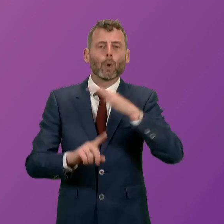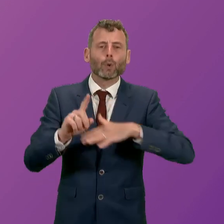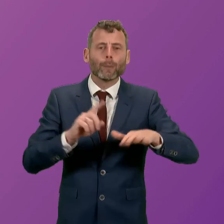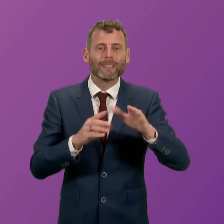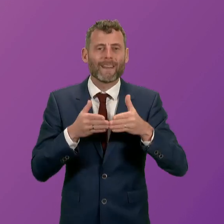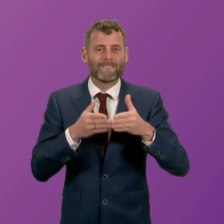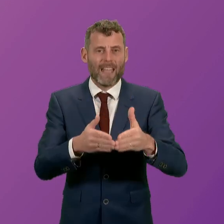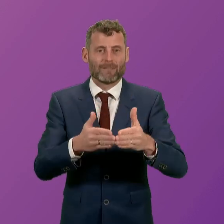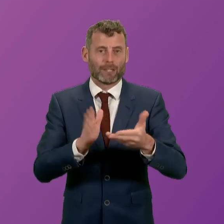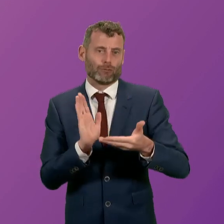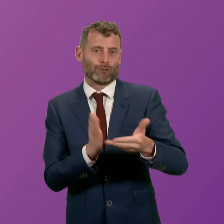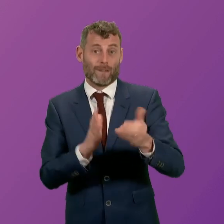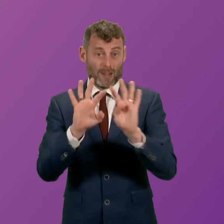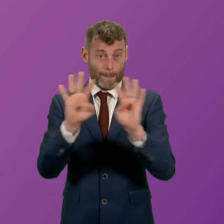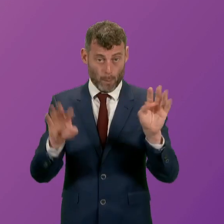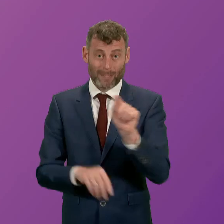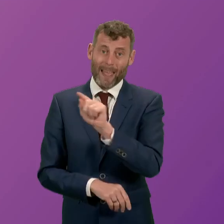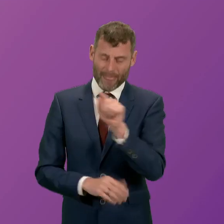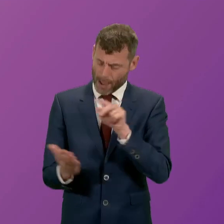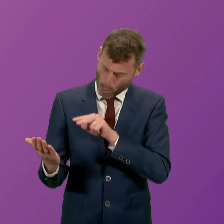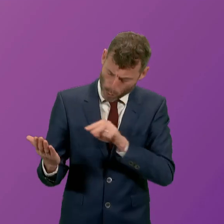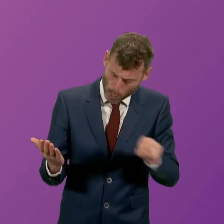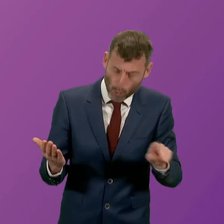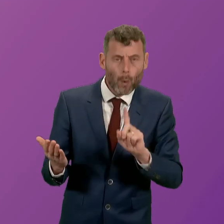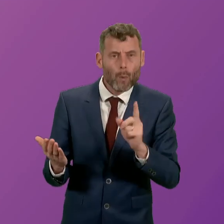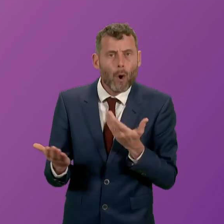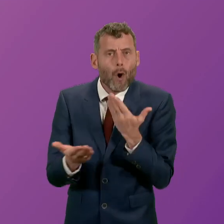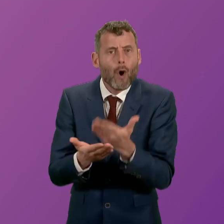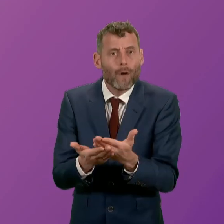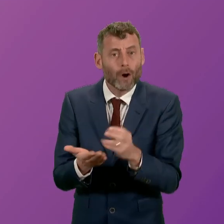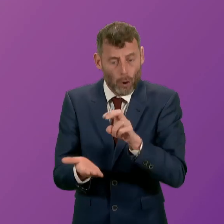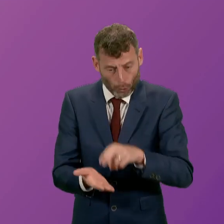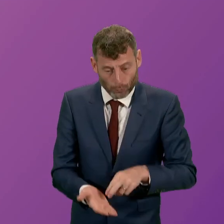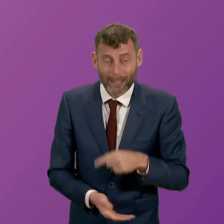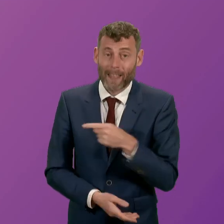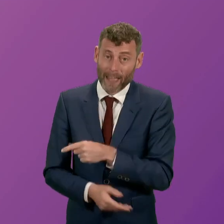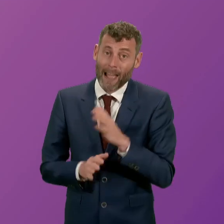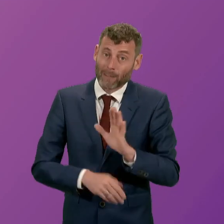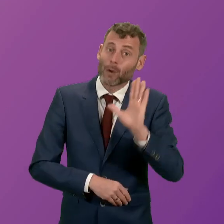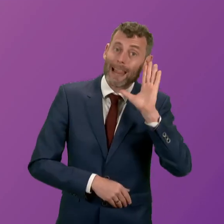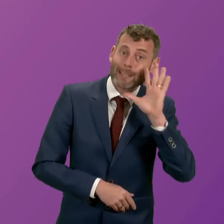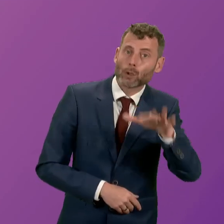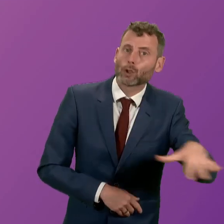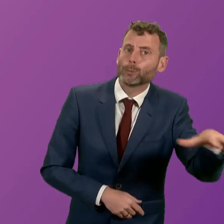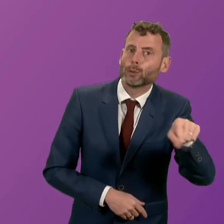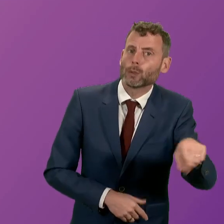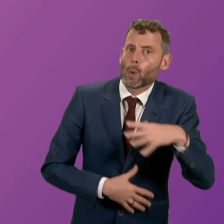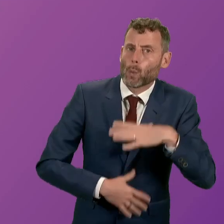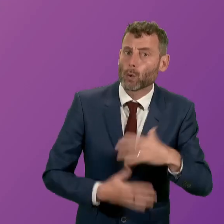which is able to articulate many of the issues that Mr Greene has put to me. The contract is